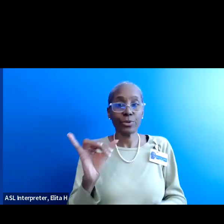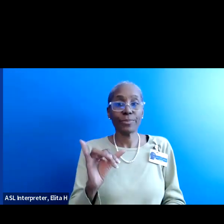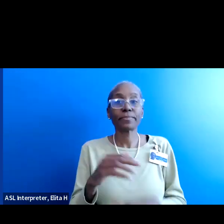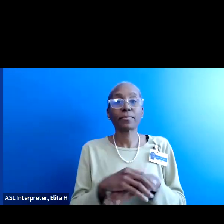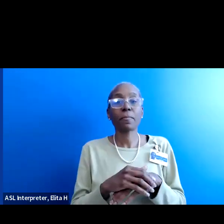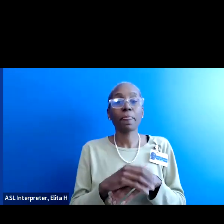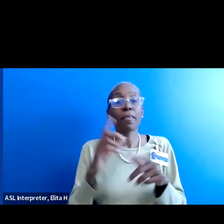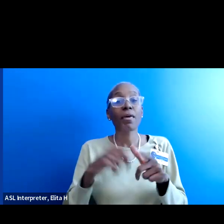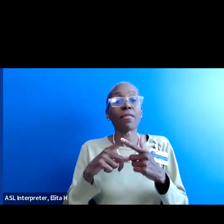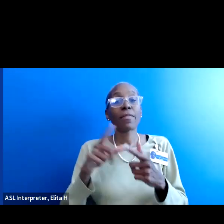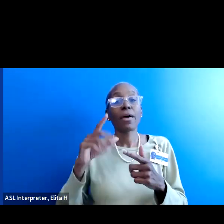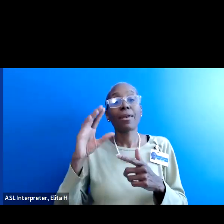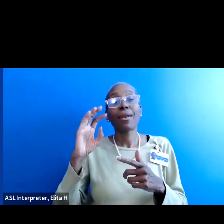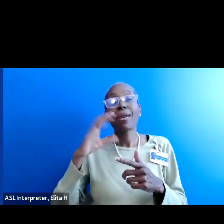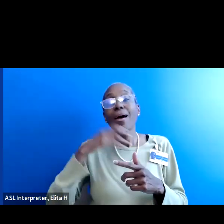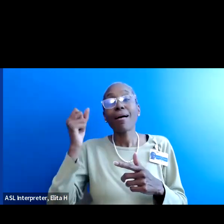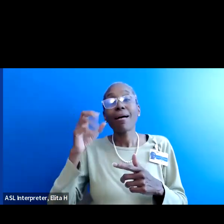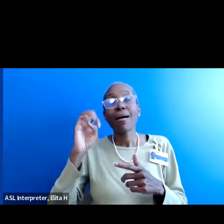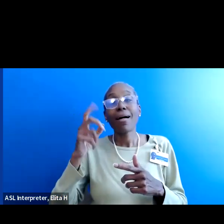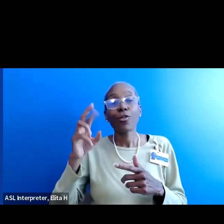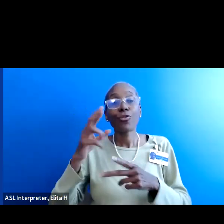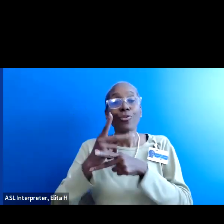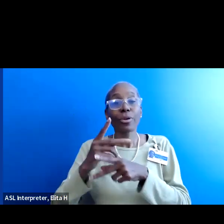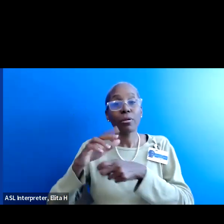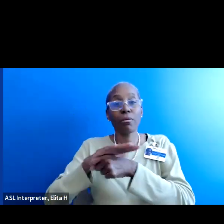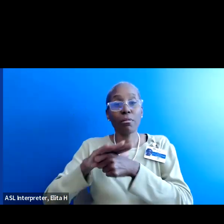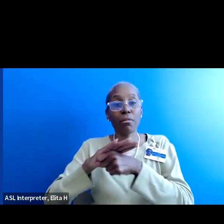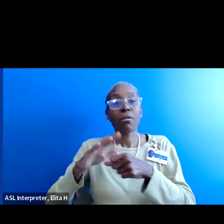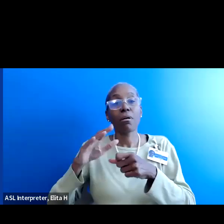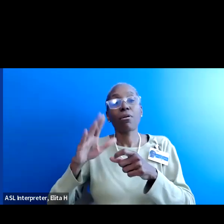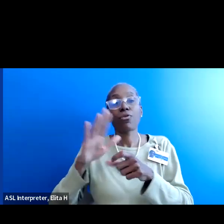And then ElderCare Locator, this is where you can find all of your local resources.